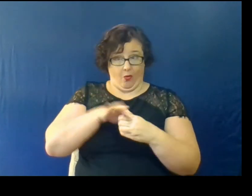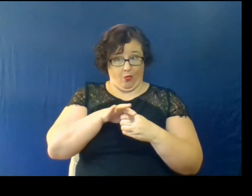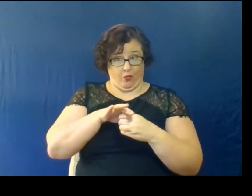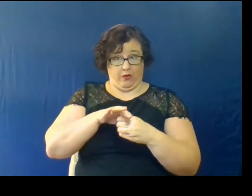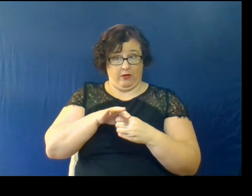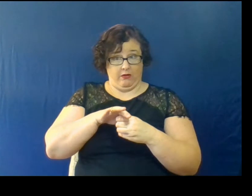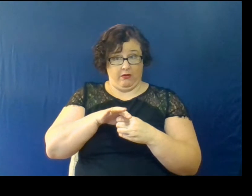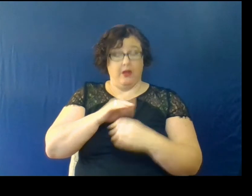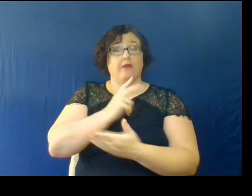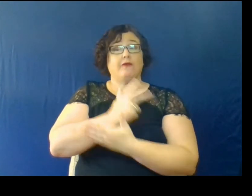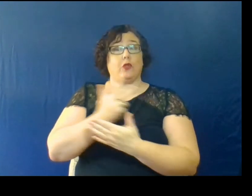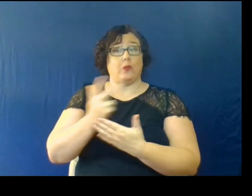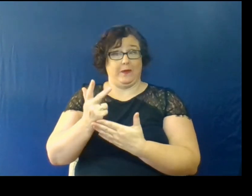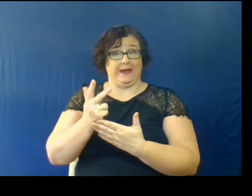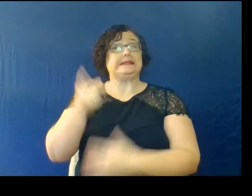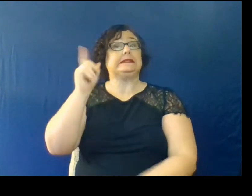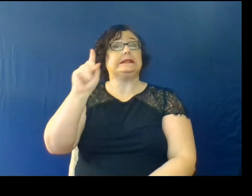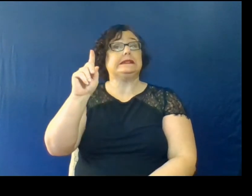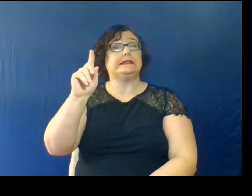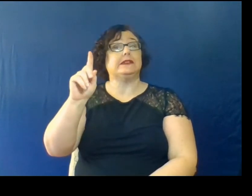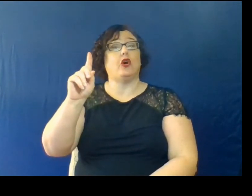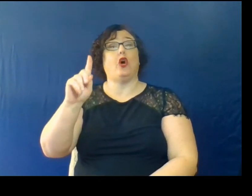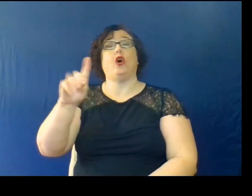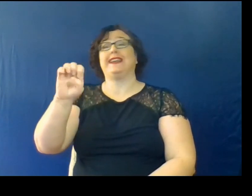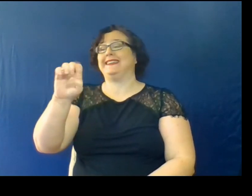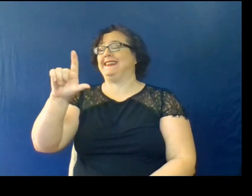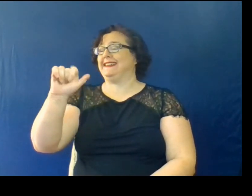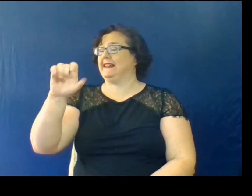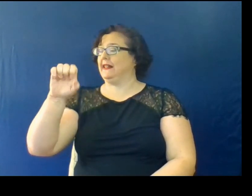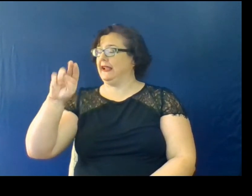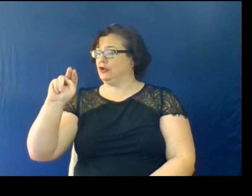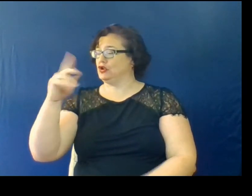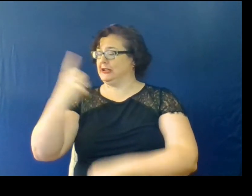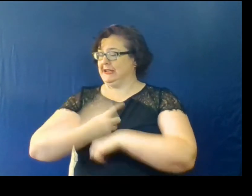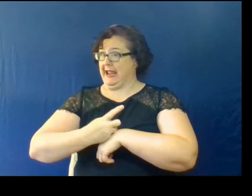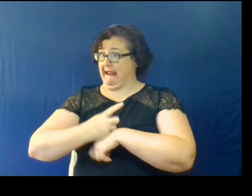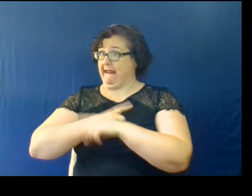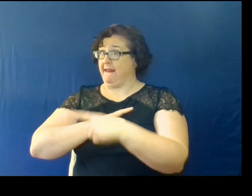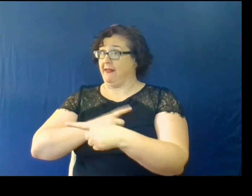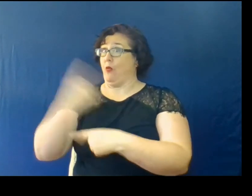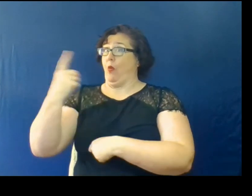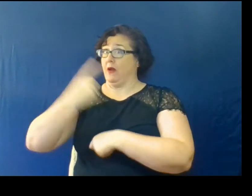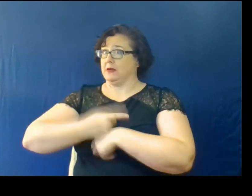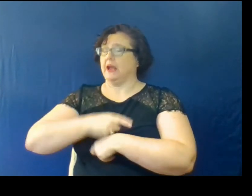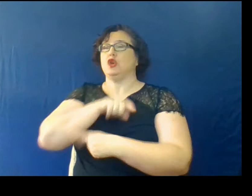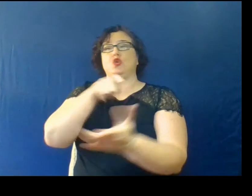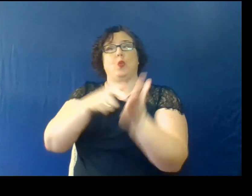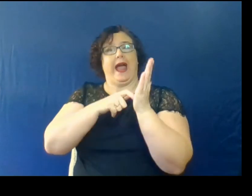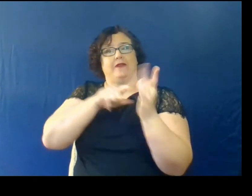must go to your assigned polling place and vote there. So those are the three options. And I'll